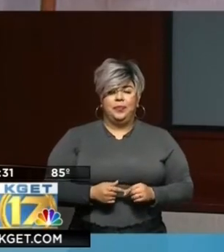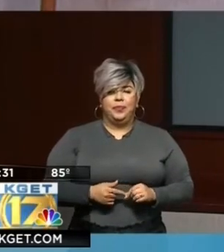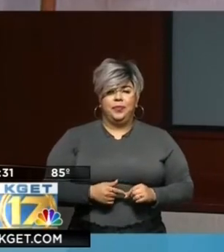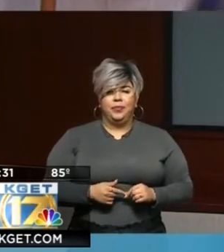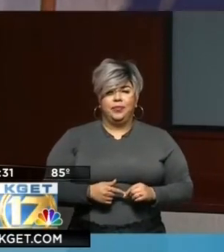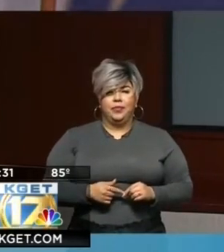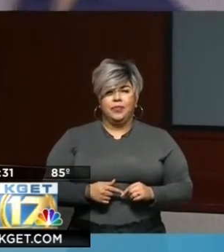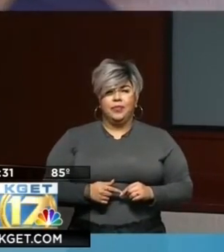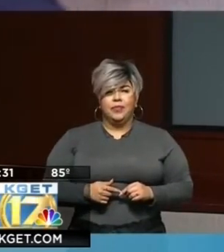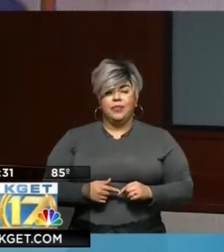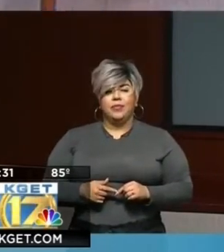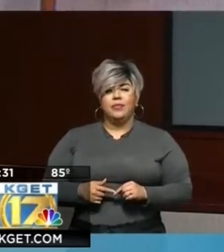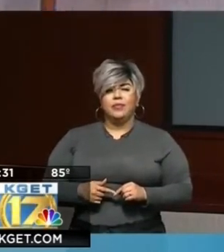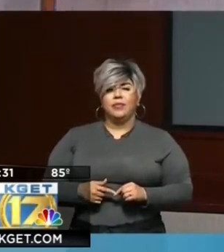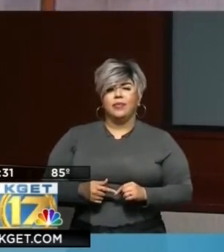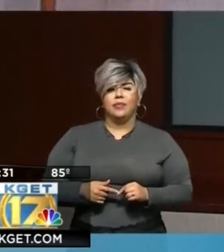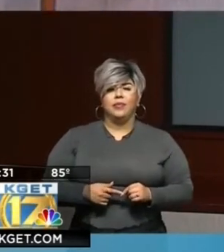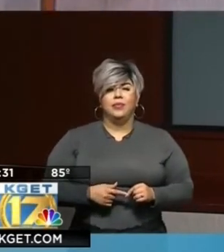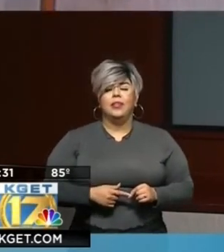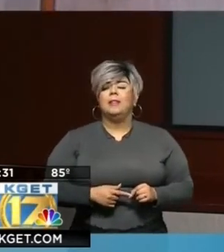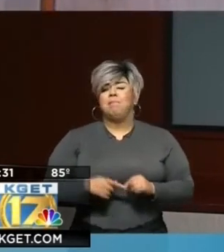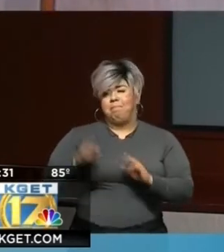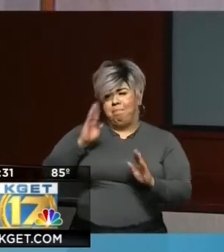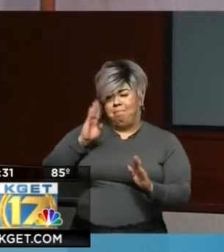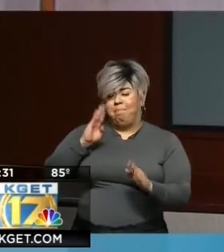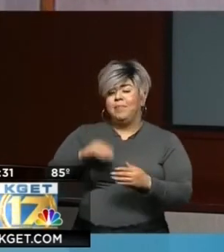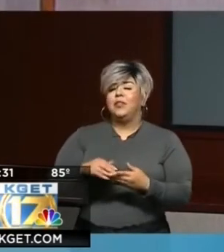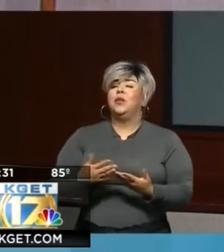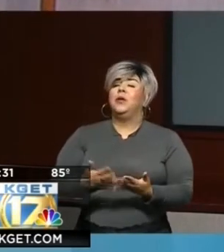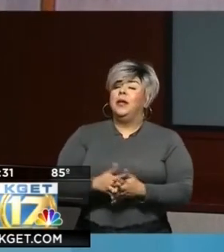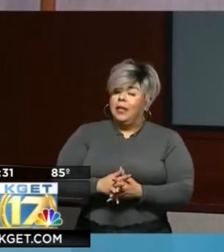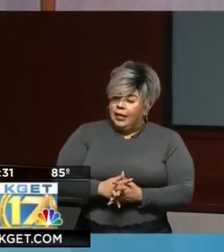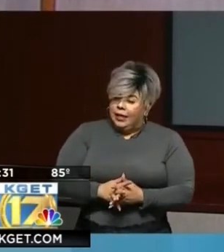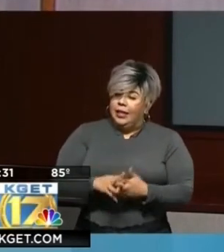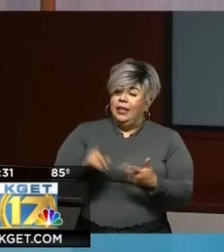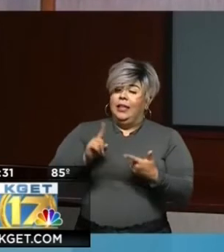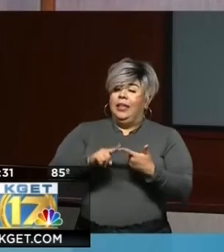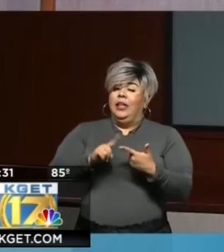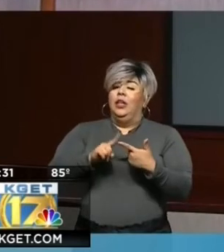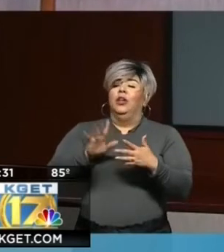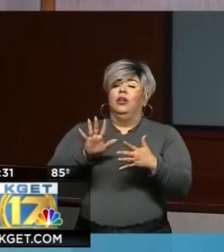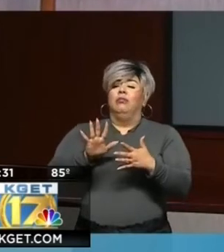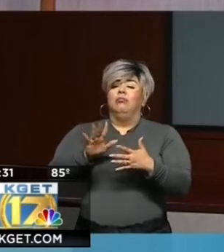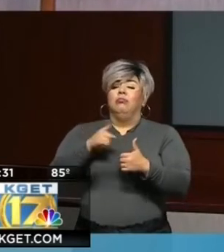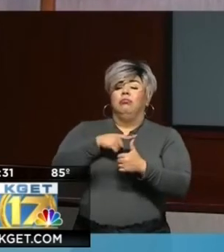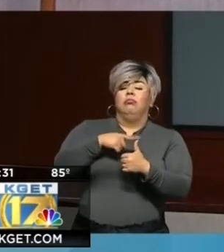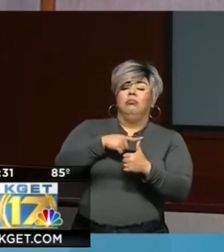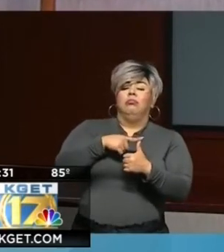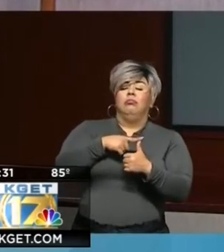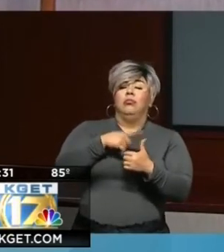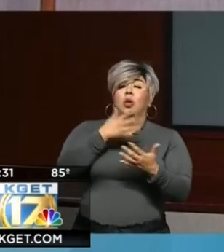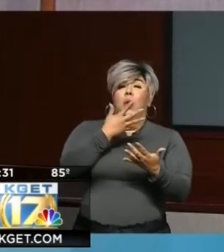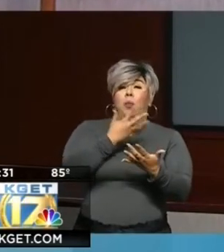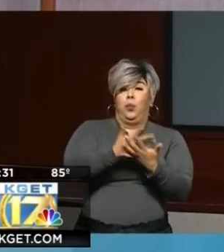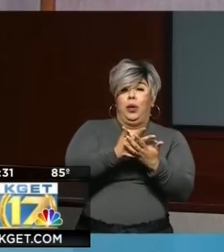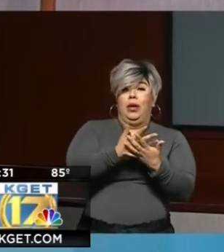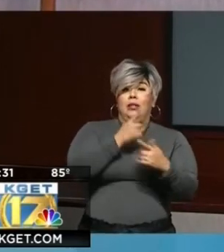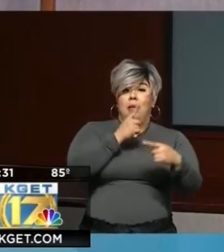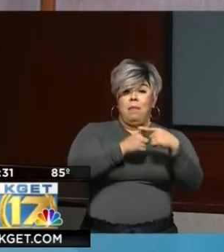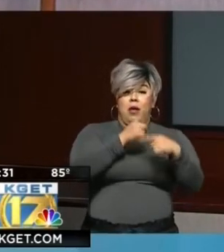SO WE ARE GOING TO HAVE KIM RESPOND TO THAT, STACEY. HI, STACEY.